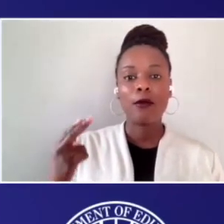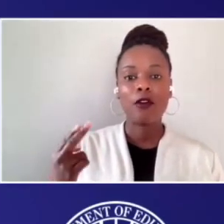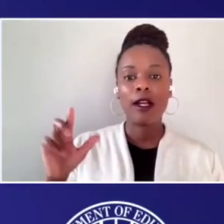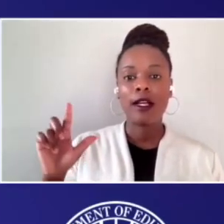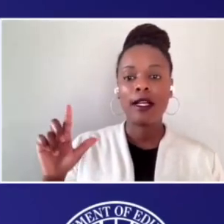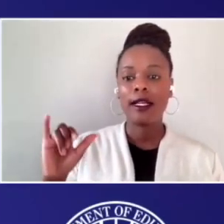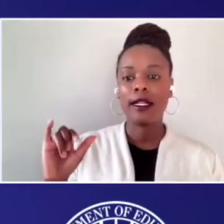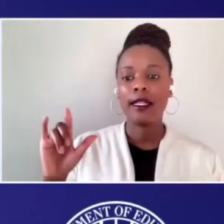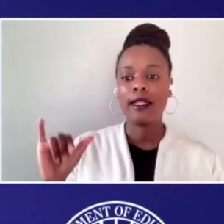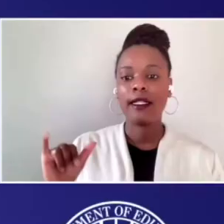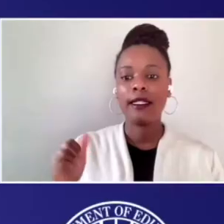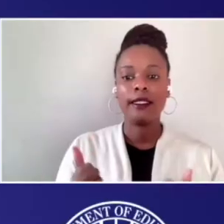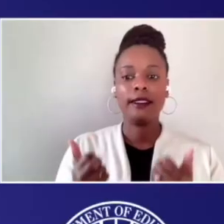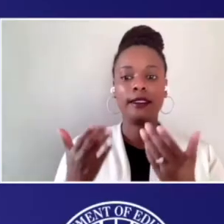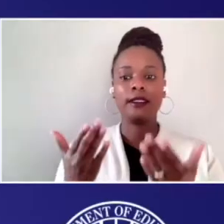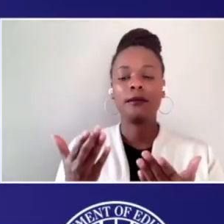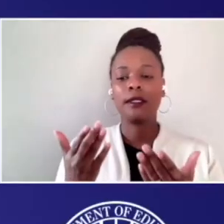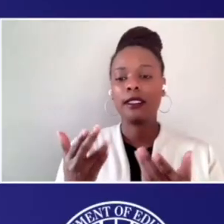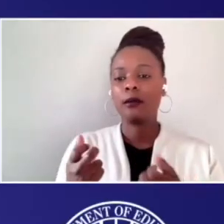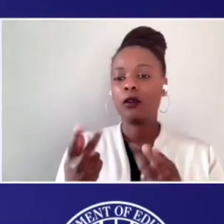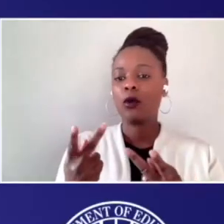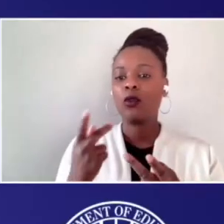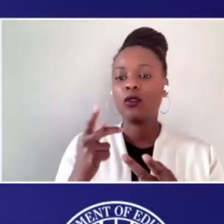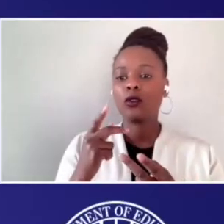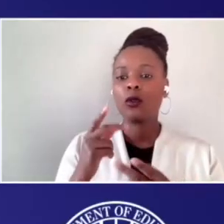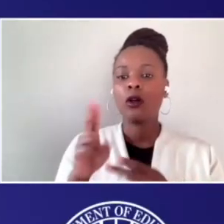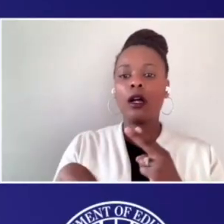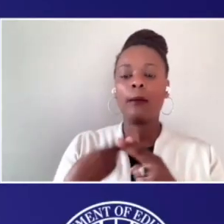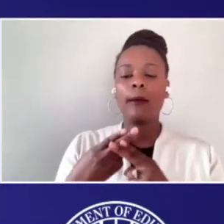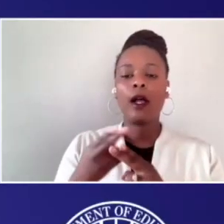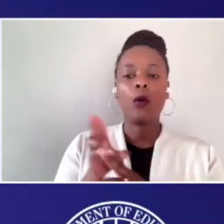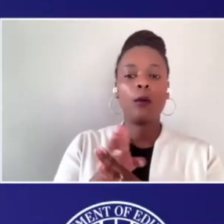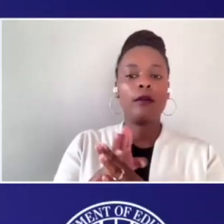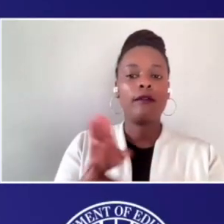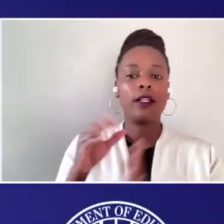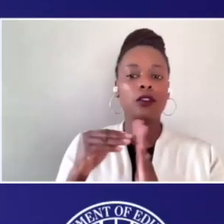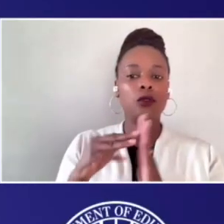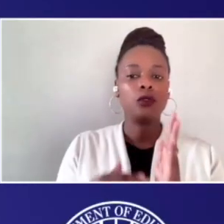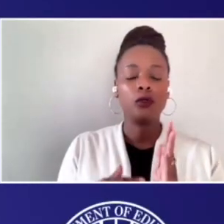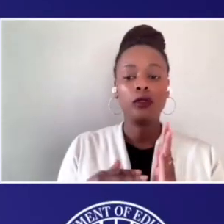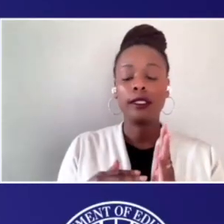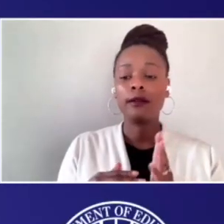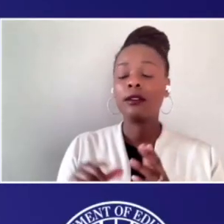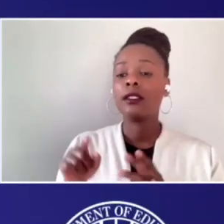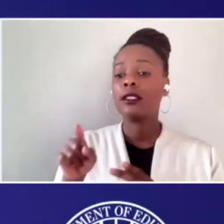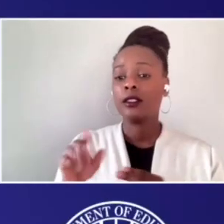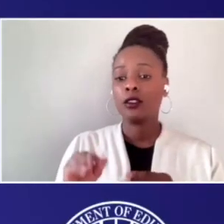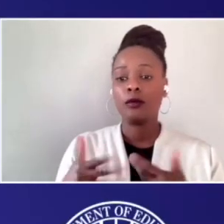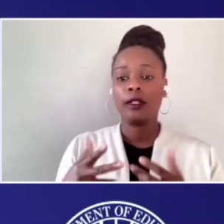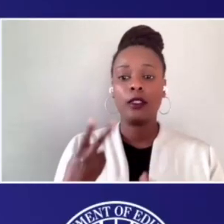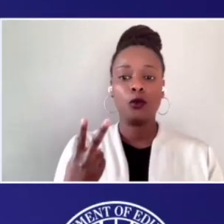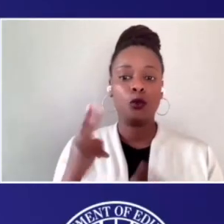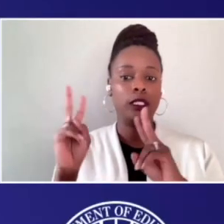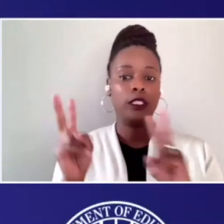professional student. She provided two issues and a recommendation. I want to clarify something.